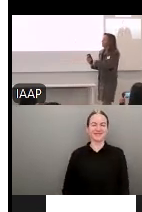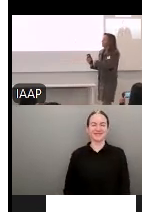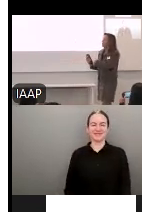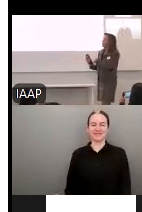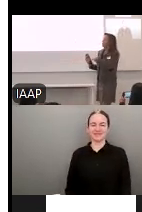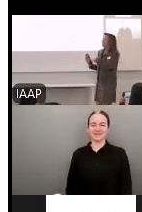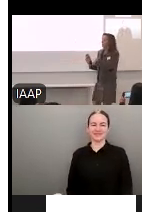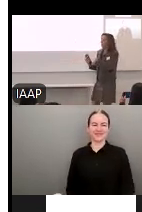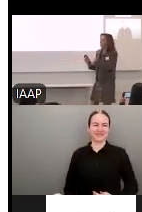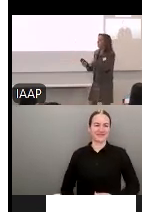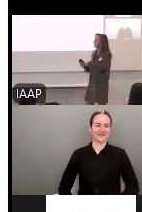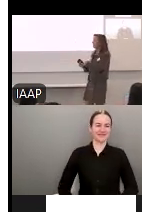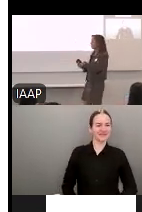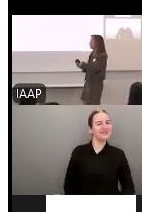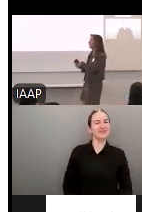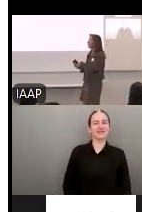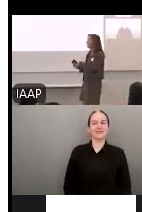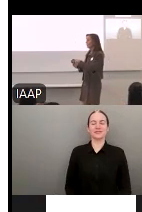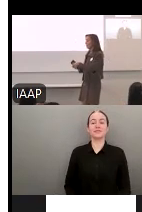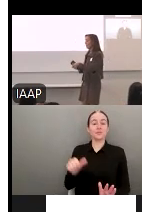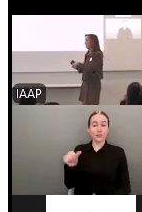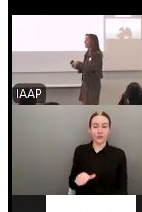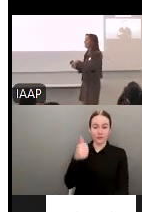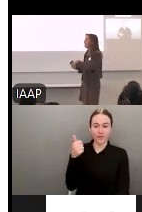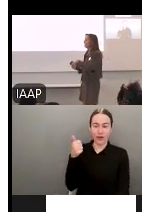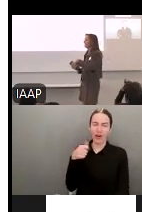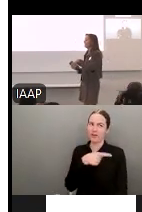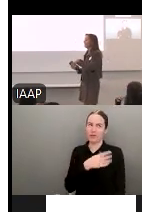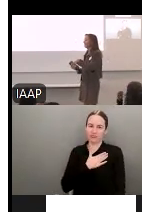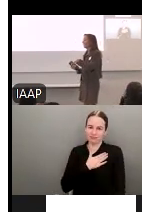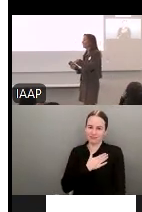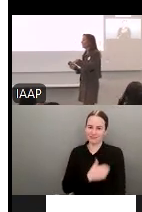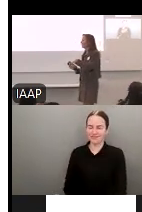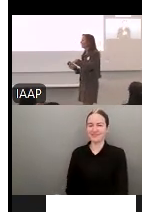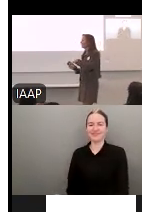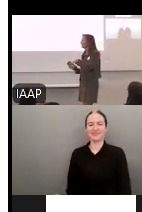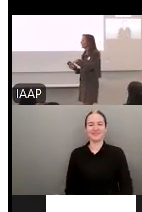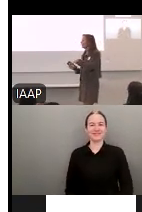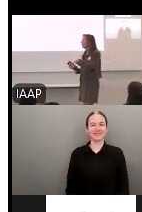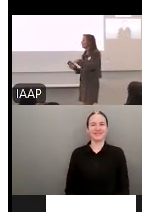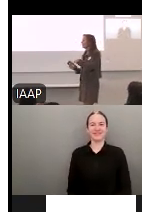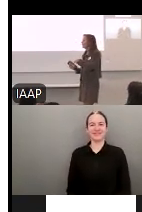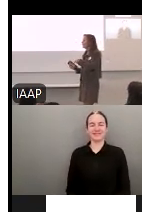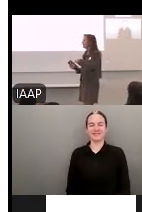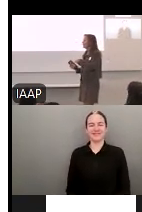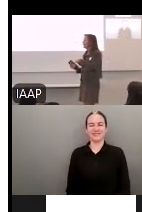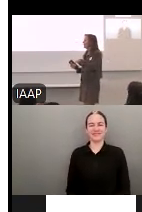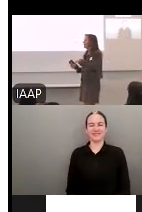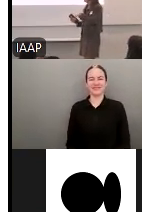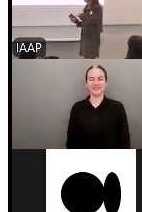So we, The first question I got you will love this. It's, Okay.